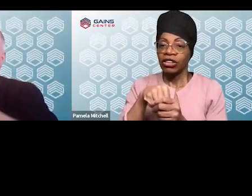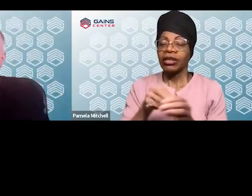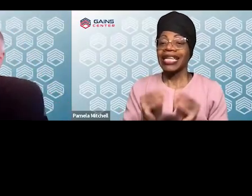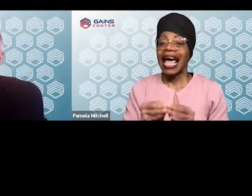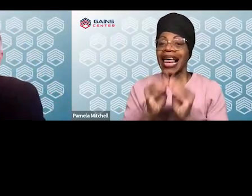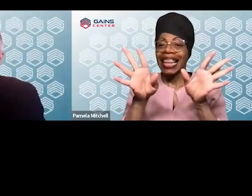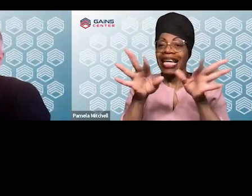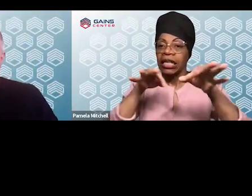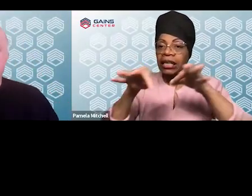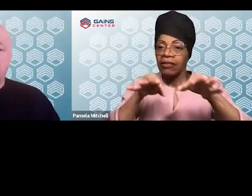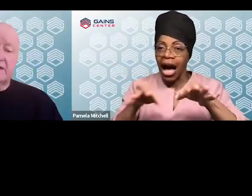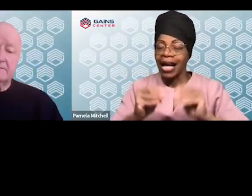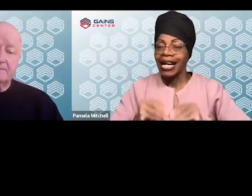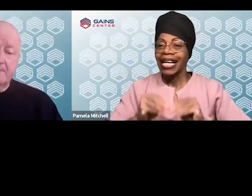and followed and measured with fidelity.